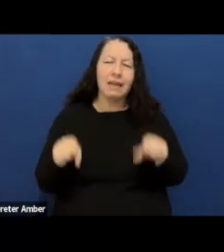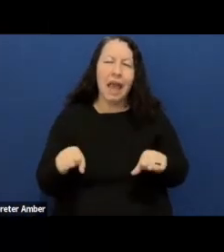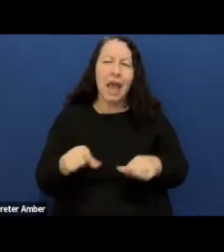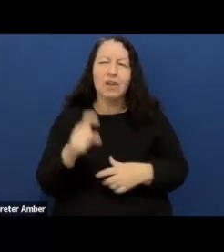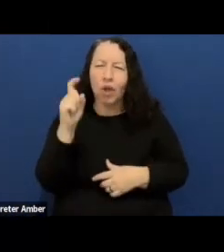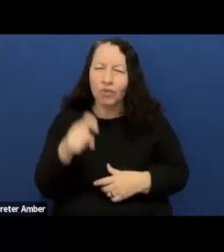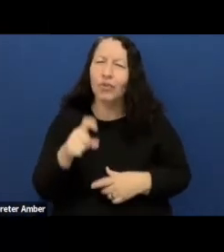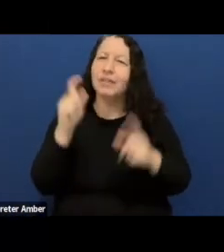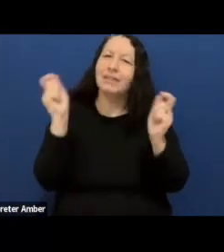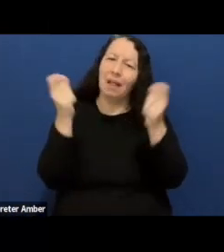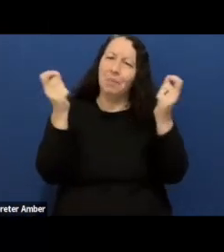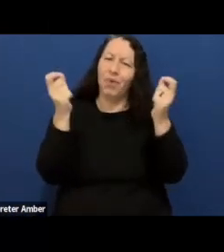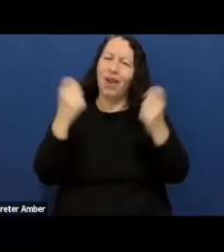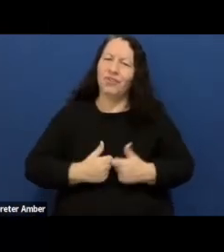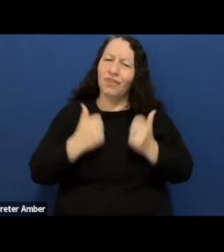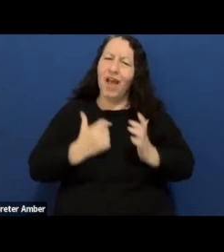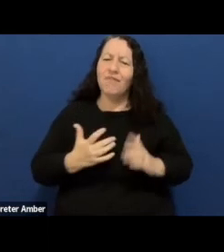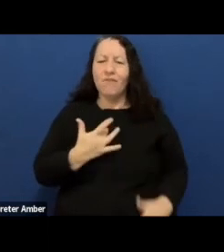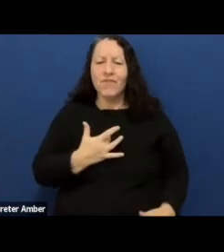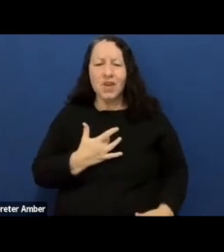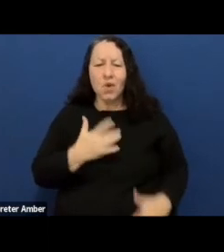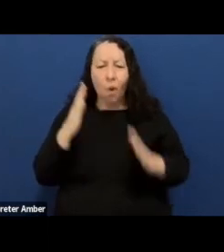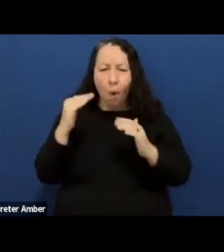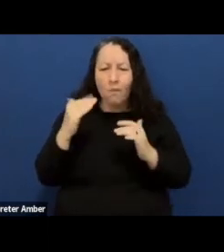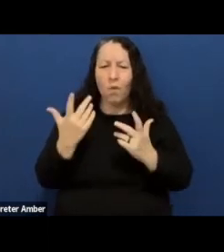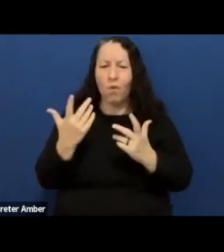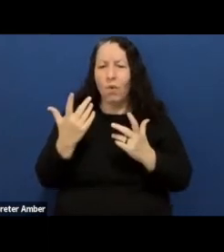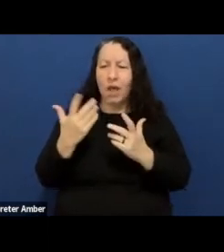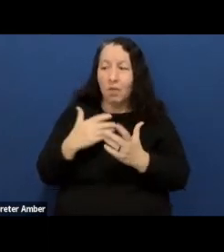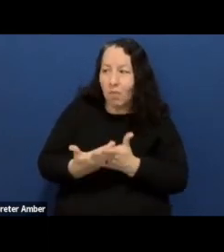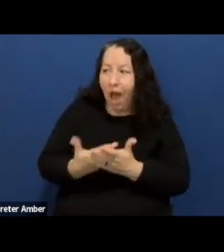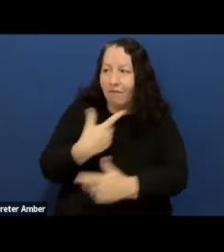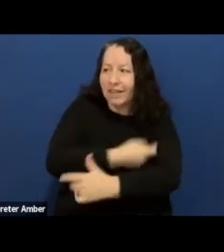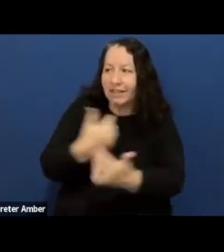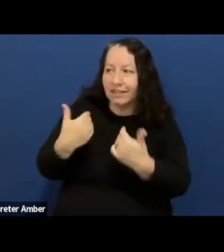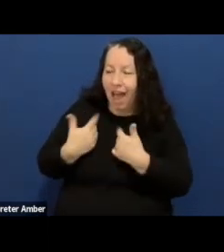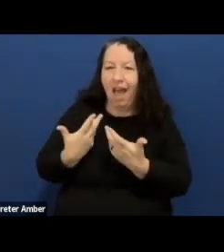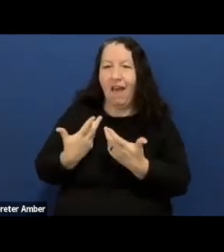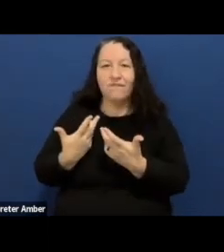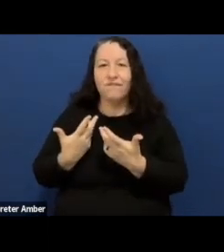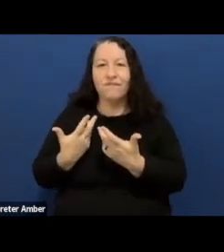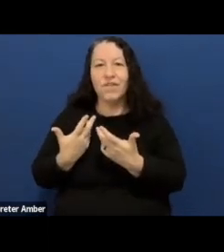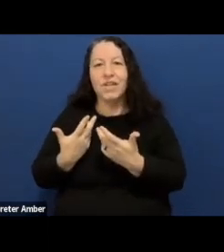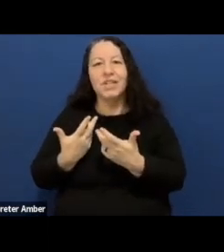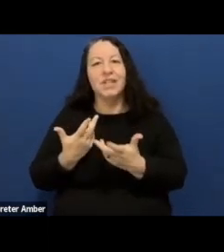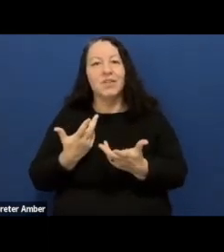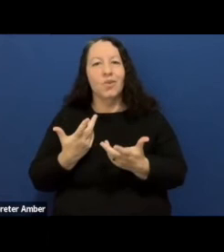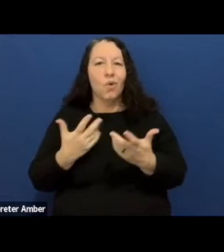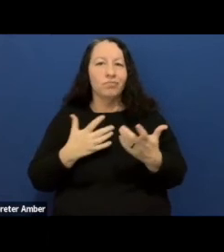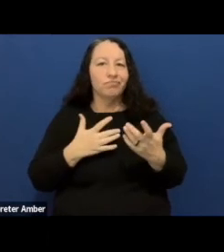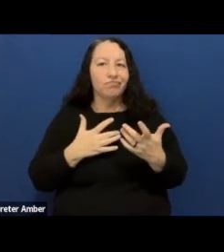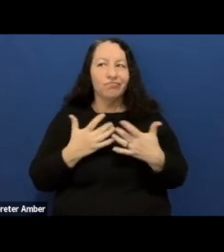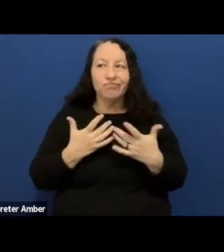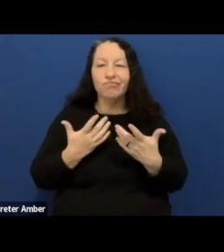Yes, I can and should celebrate survival. Feel hopeful at the arrival of vaccines. Fret